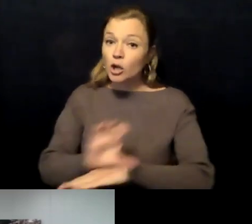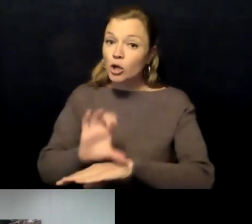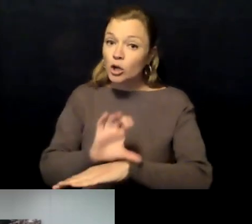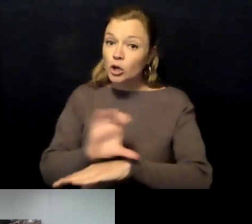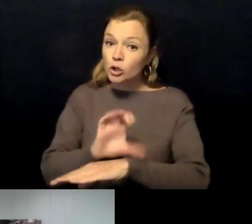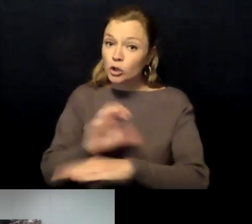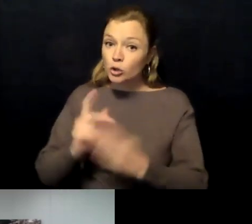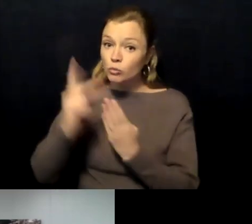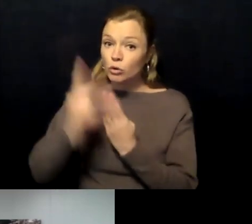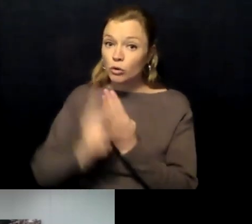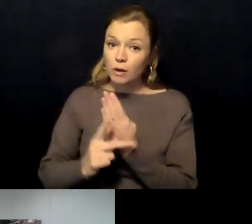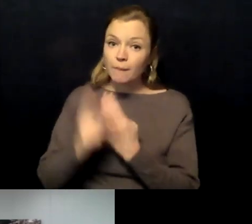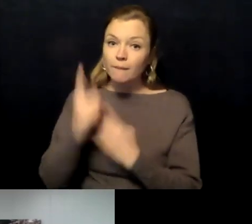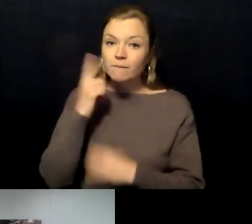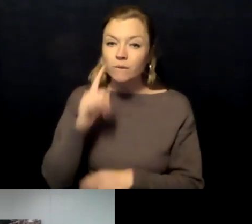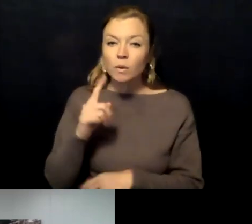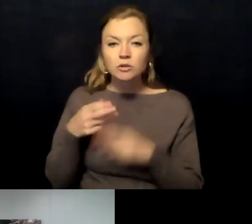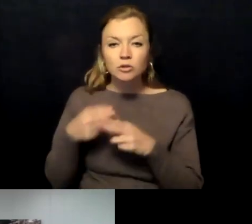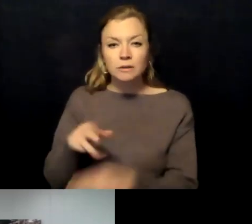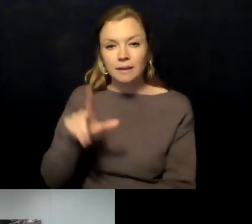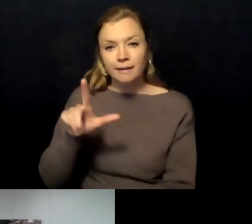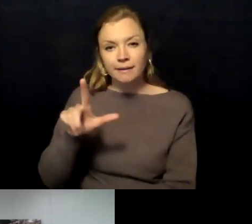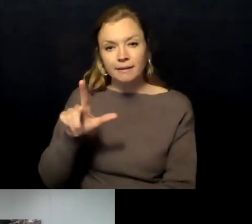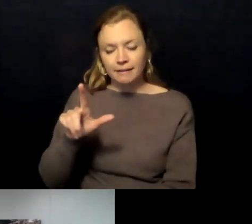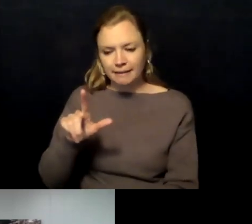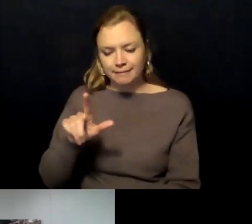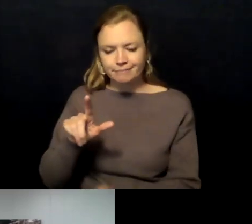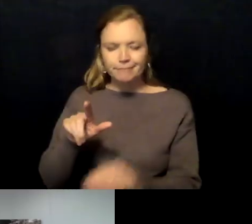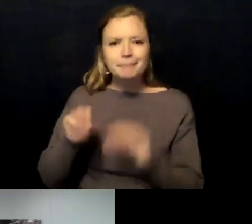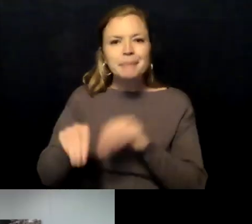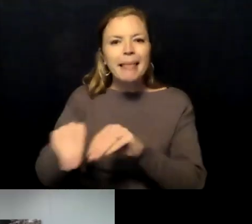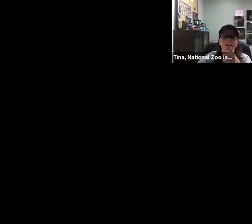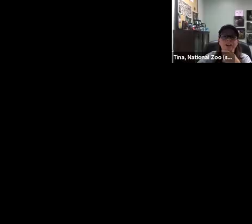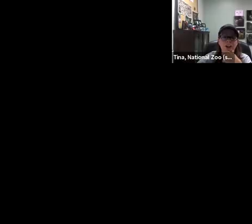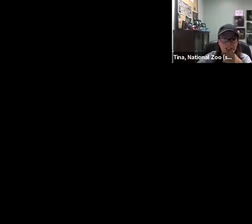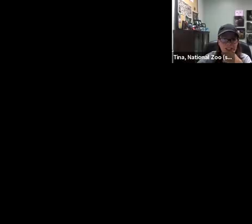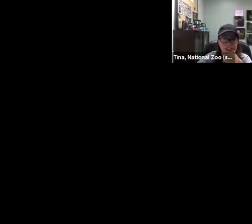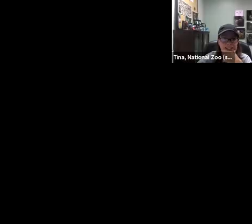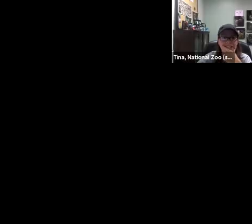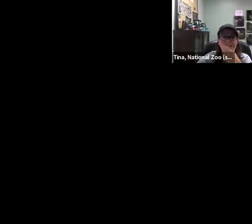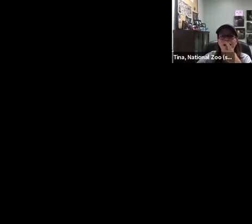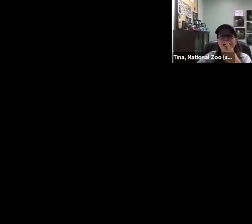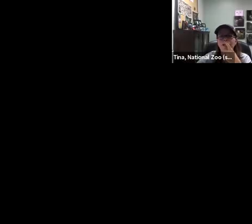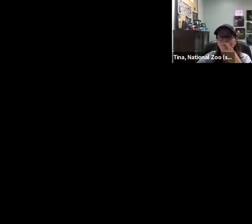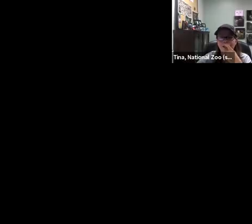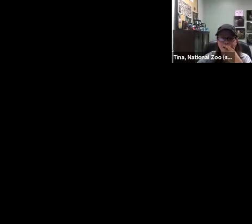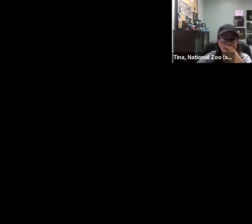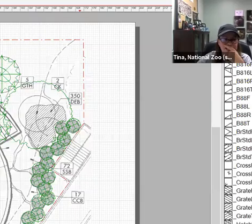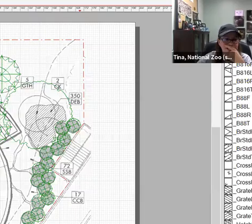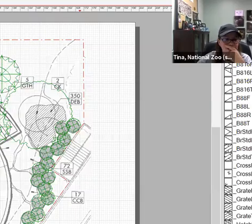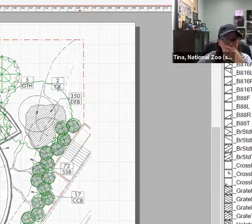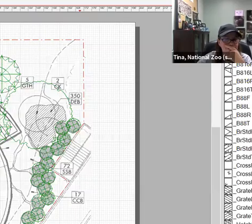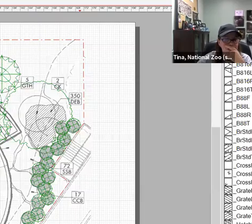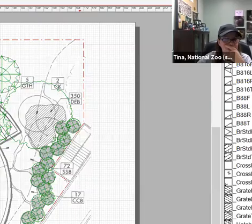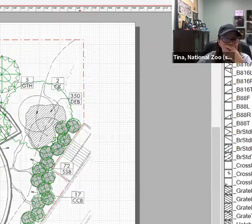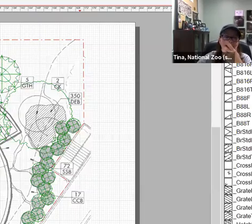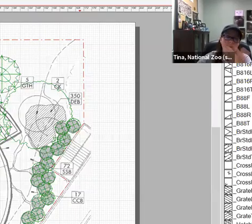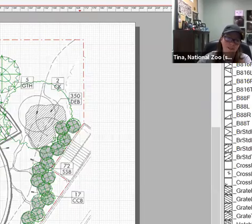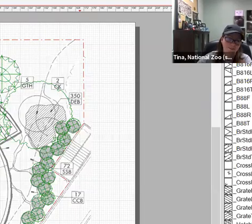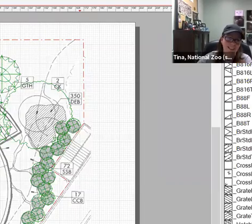design program, that helps design some of our landscapes, some of our gardens.